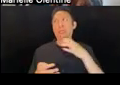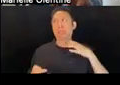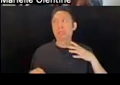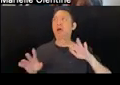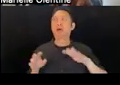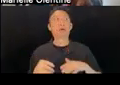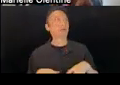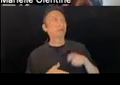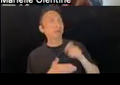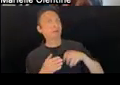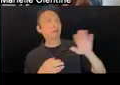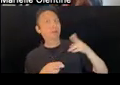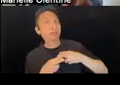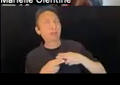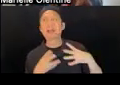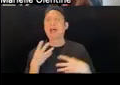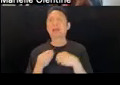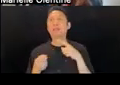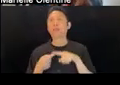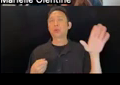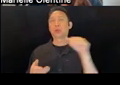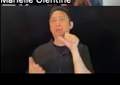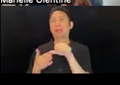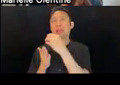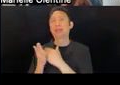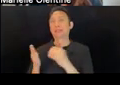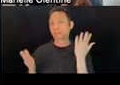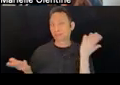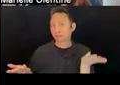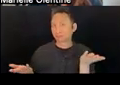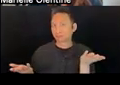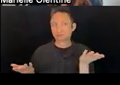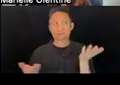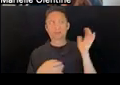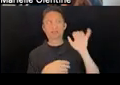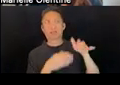have experienced programming the length and the type of film that you're making. Again, you're finding the people who want to support